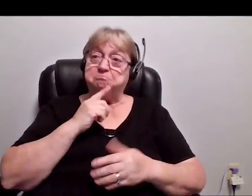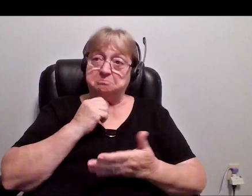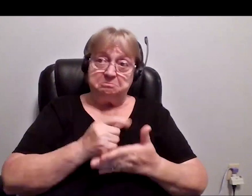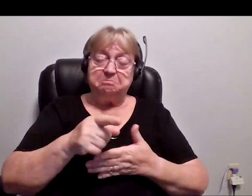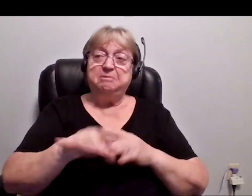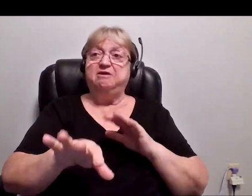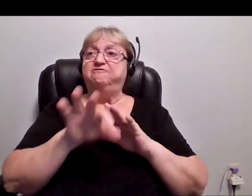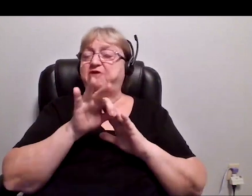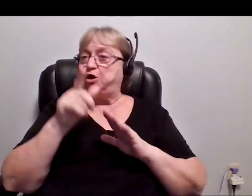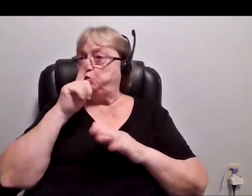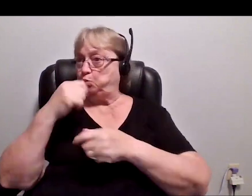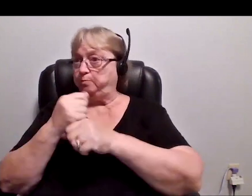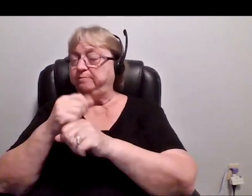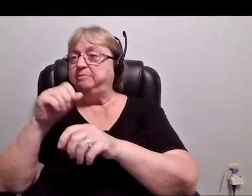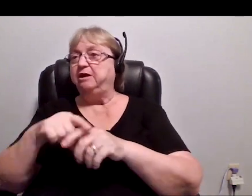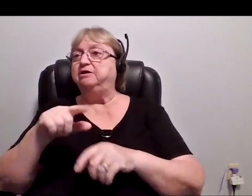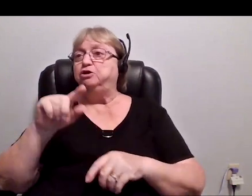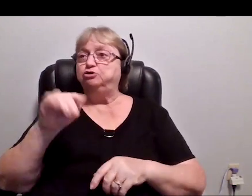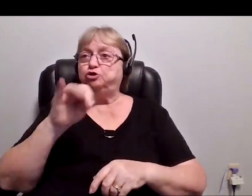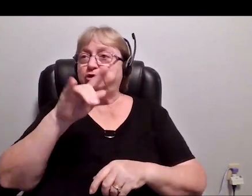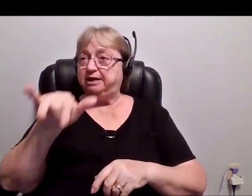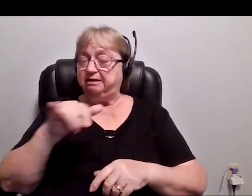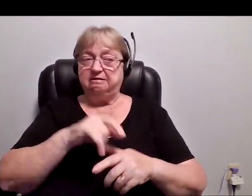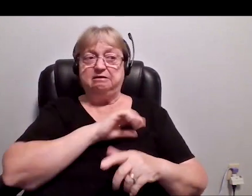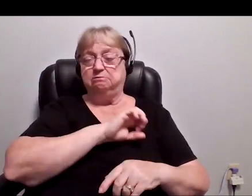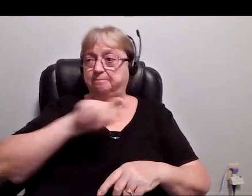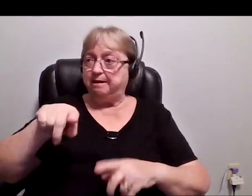in Turkey that they can then go back to for resources.